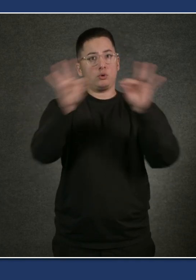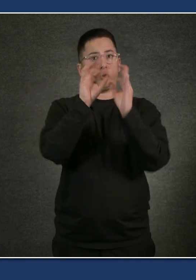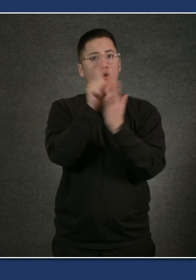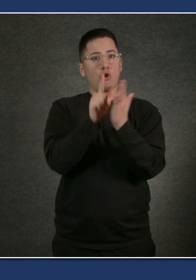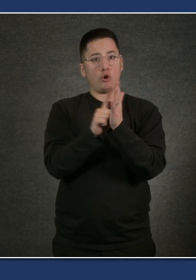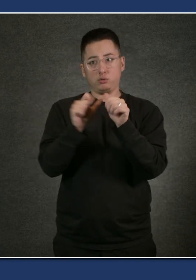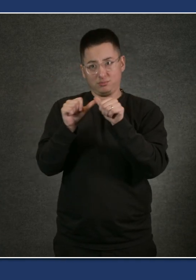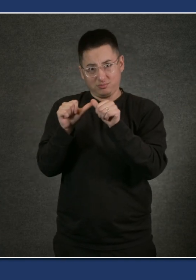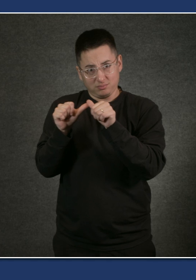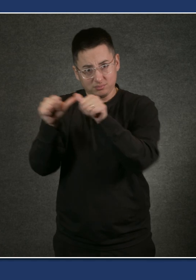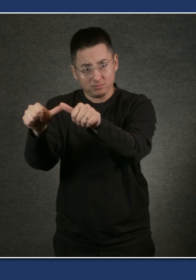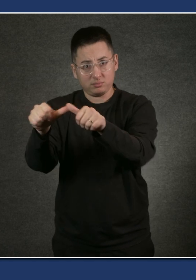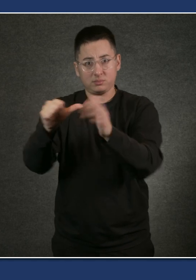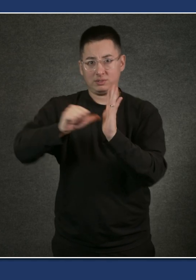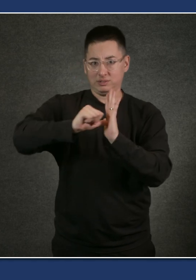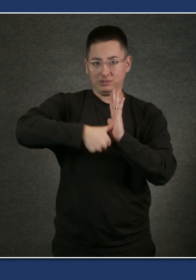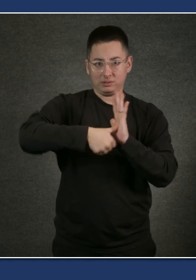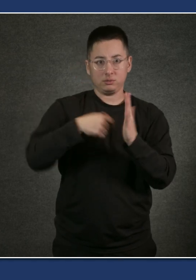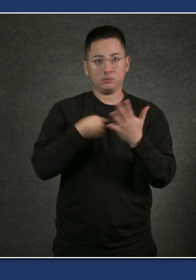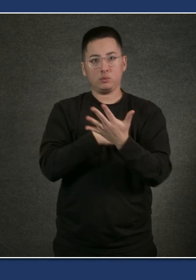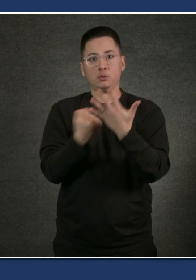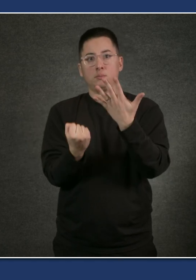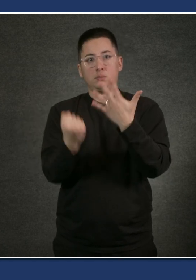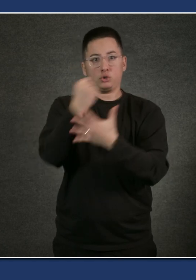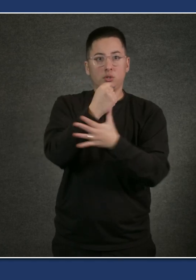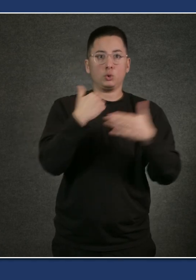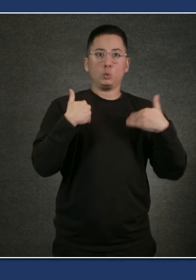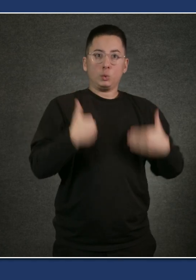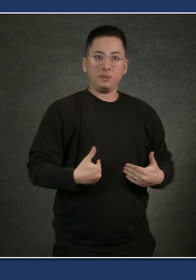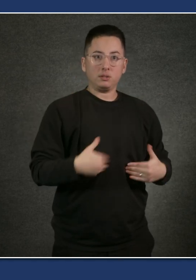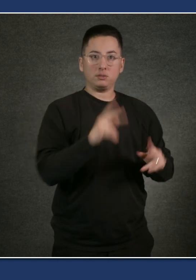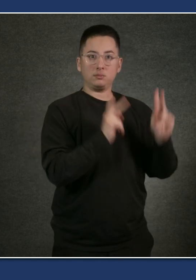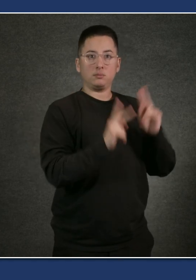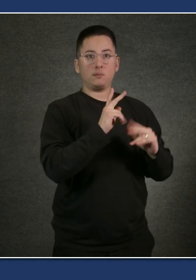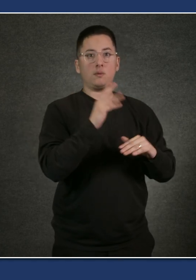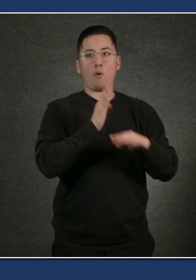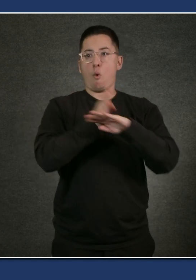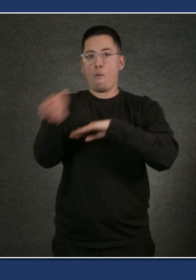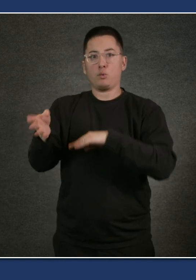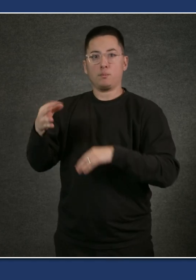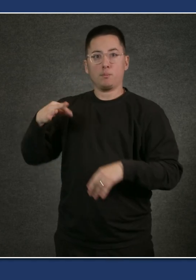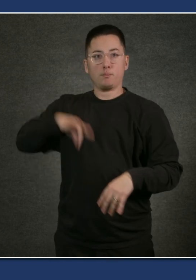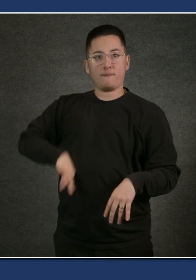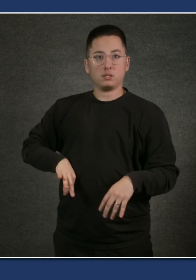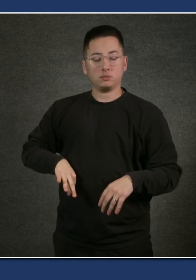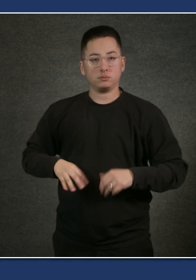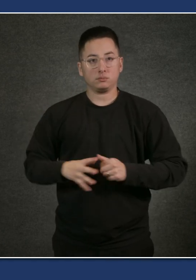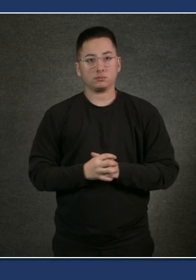Last year, we celebrated another monumental piece of legislation that was passed.